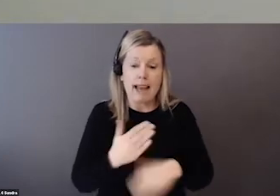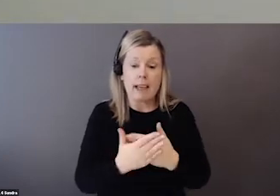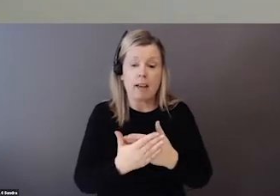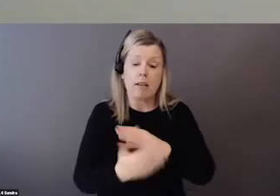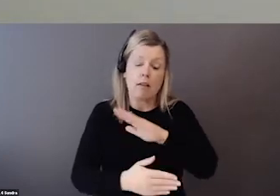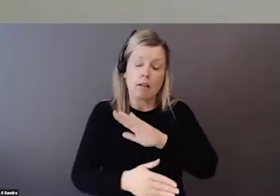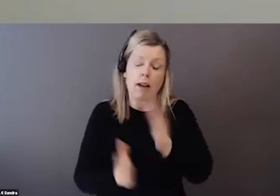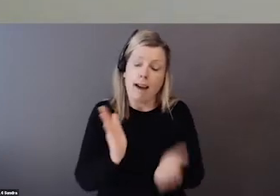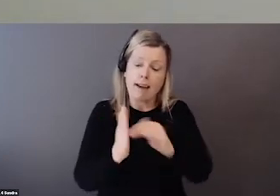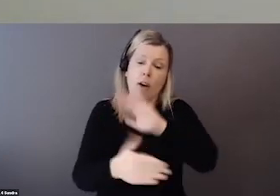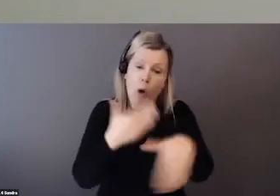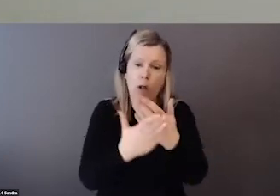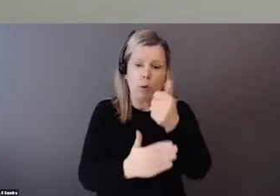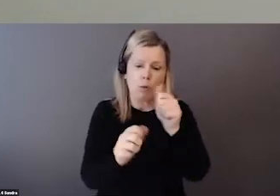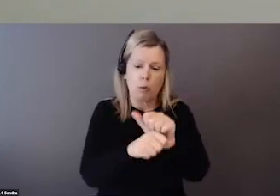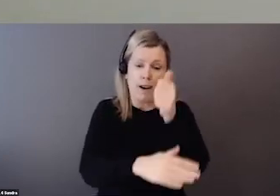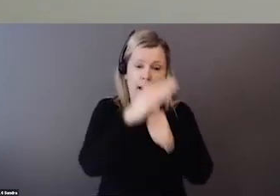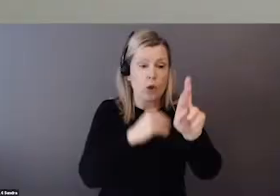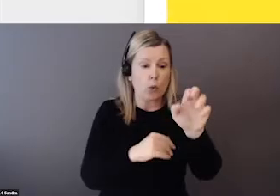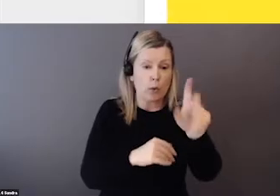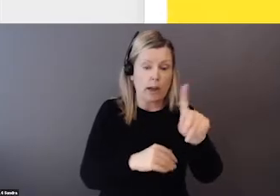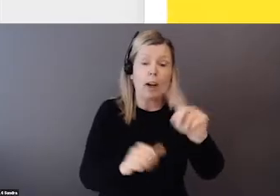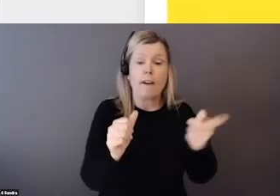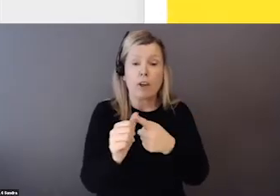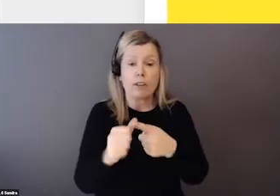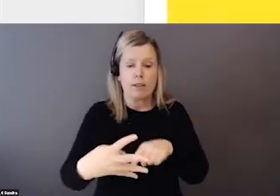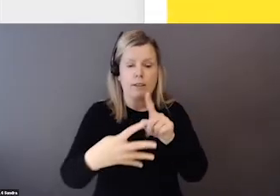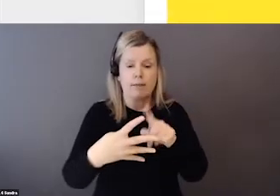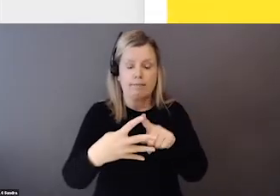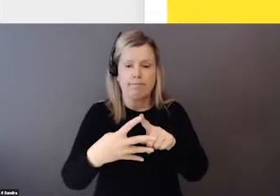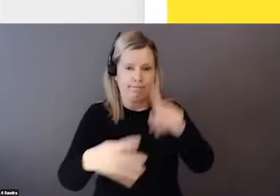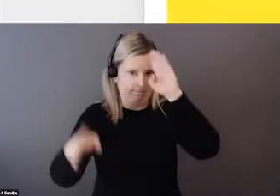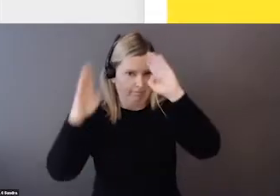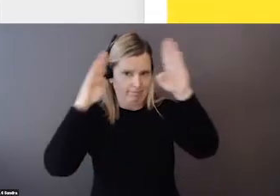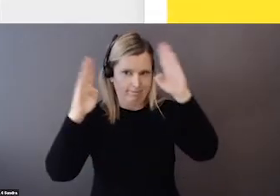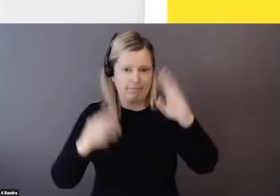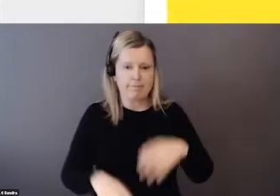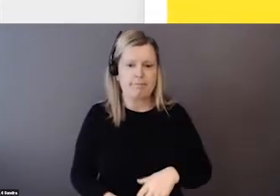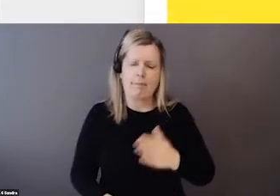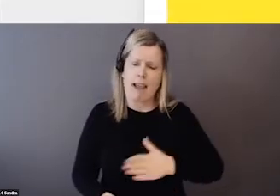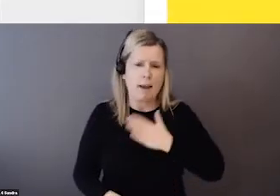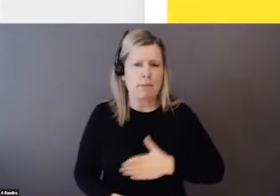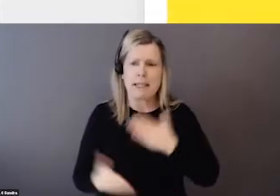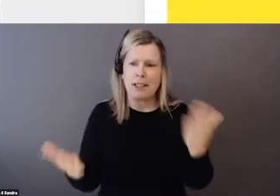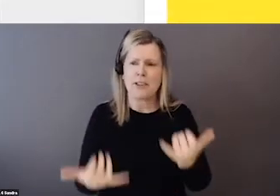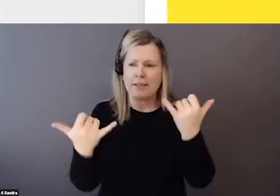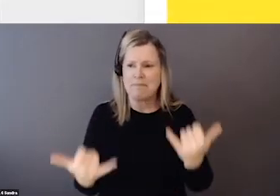We will begin first with Mahadeo. Hello, everybody. It's a pleasure for me to be here with you today to tell you